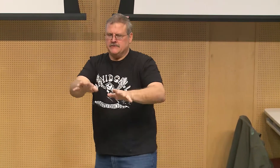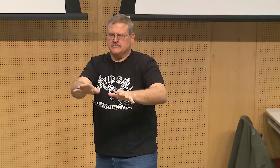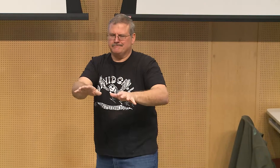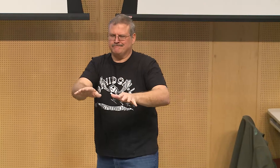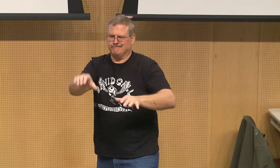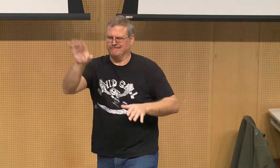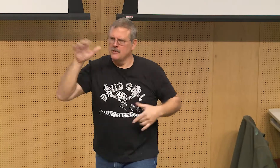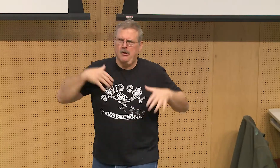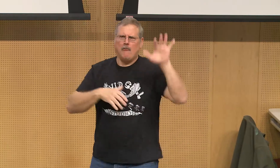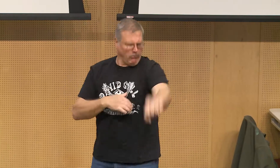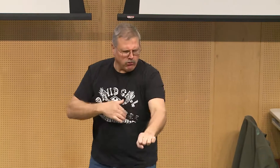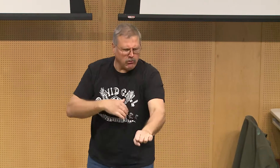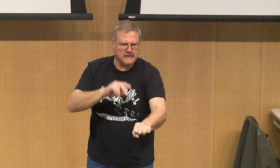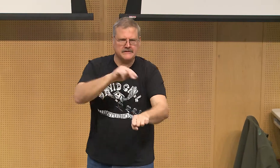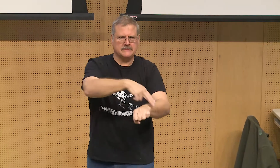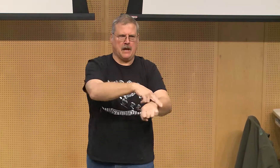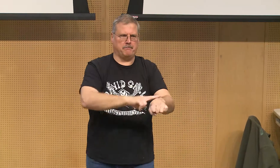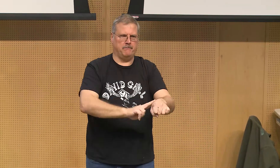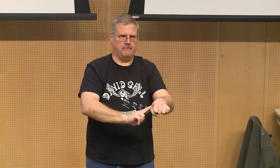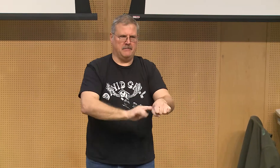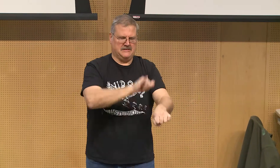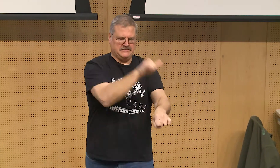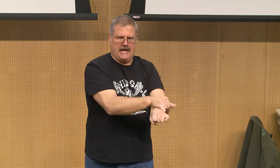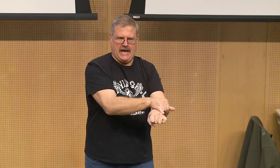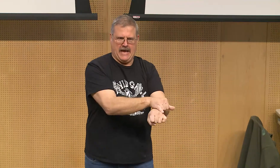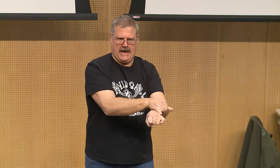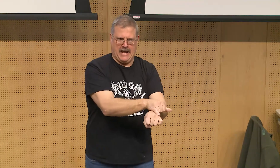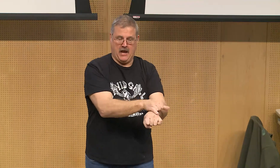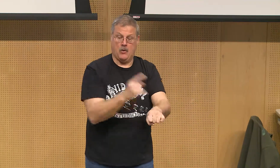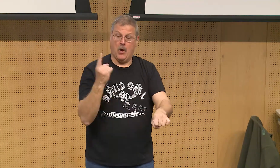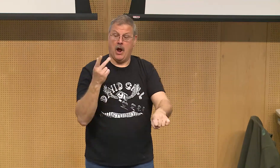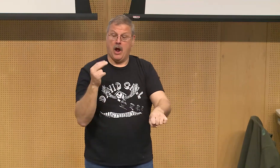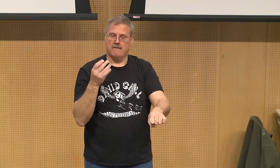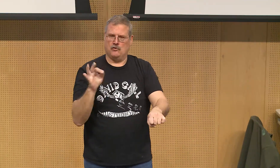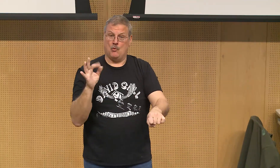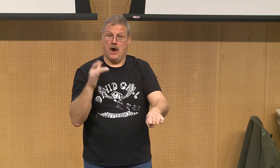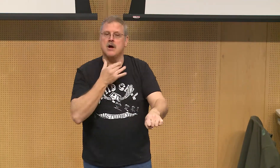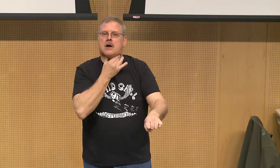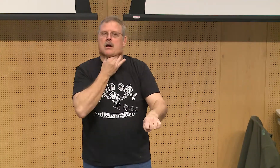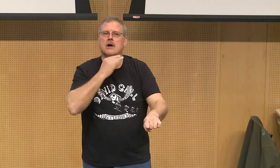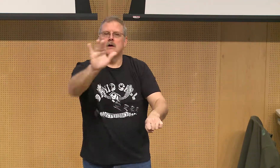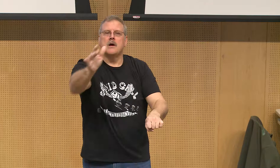and if we signed, our hands were taped to the table, and then the teacher would put their hands on our throat